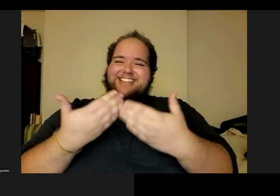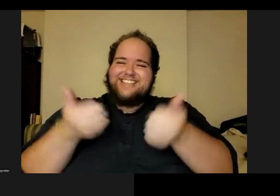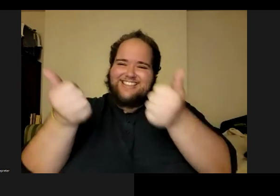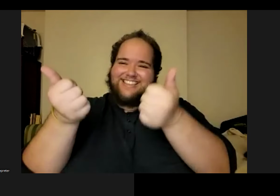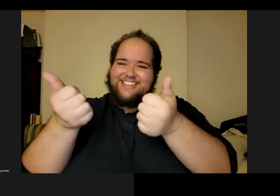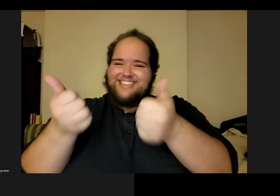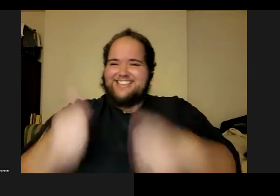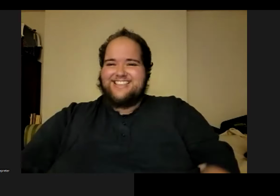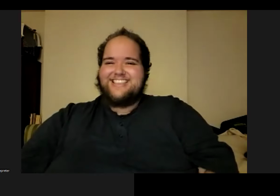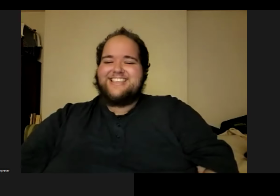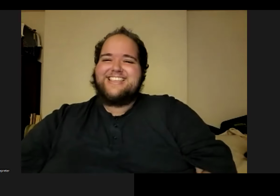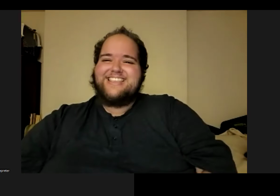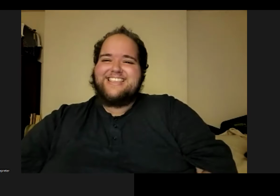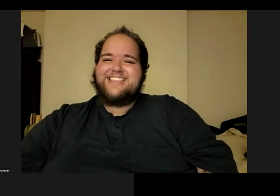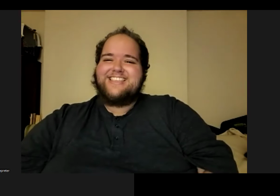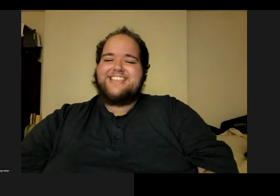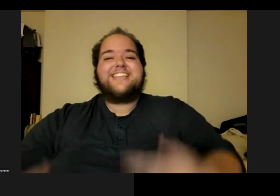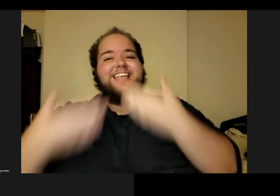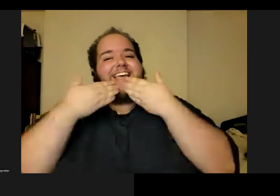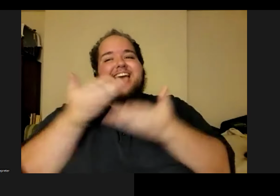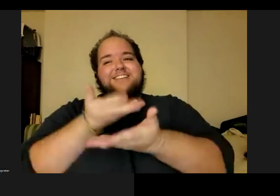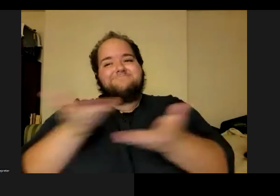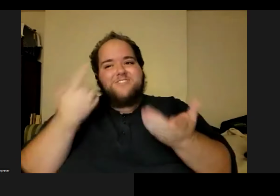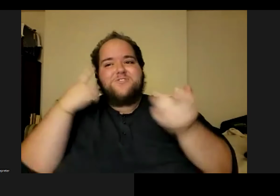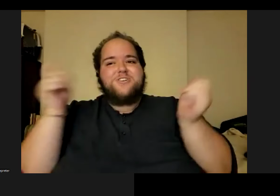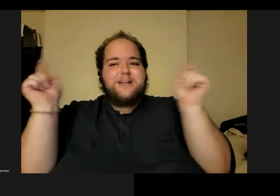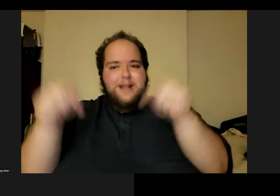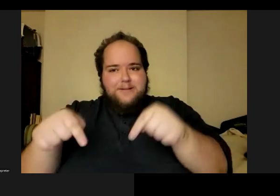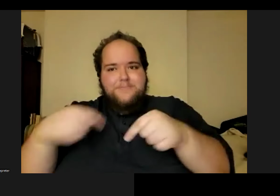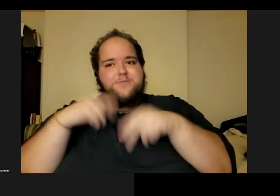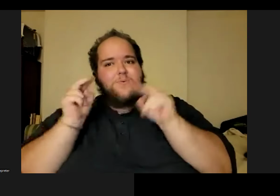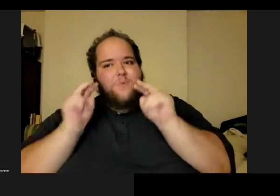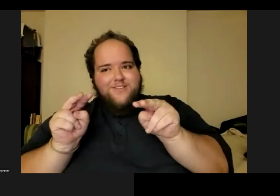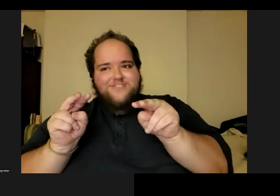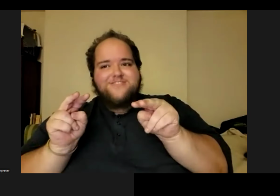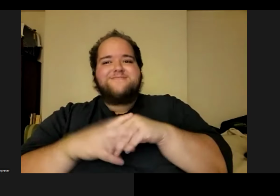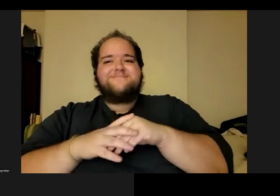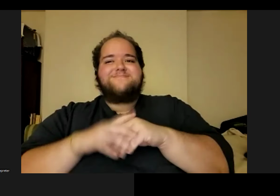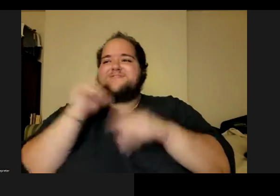And thank you guys all for coming. It's been really wonderful having you.